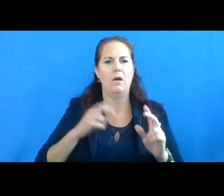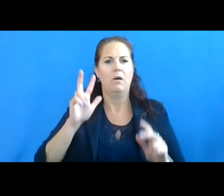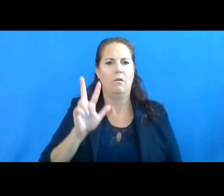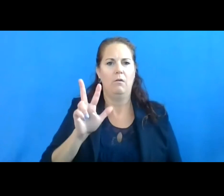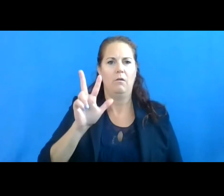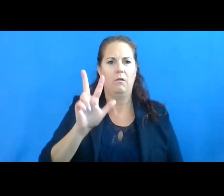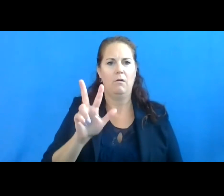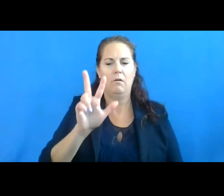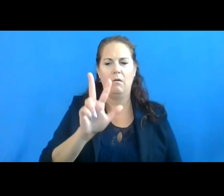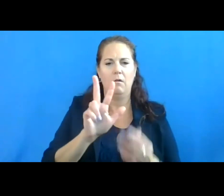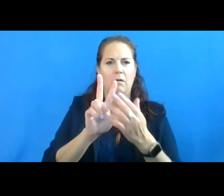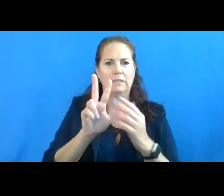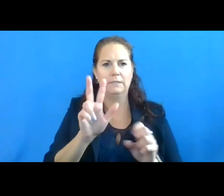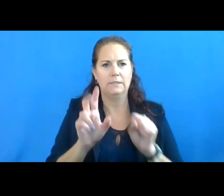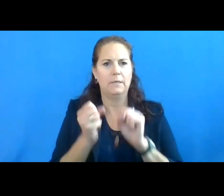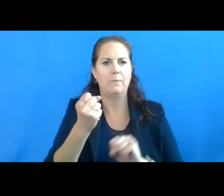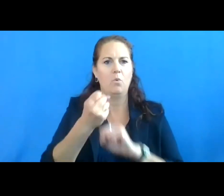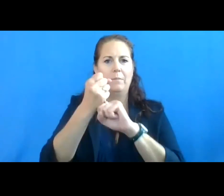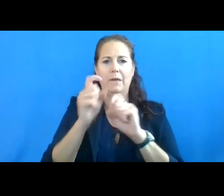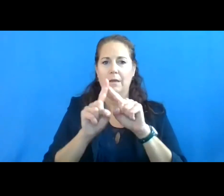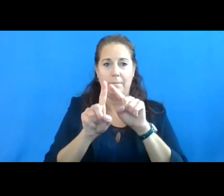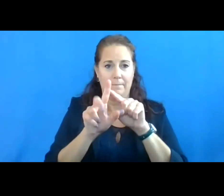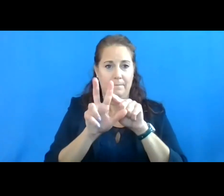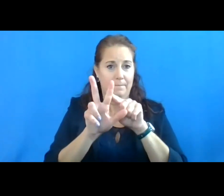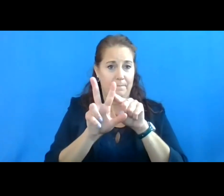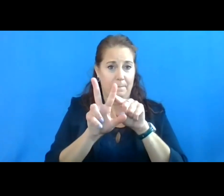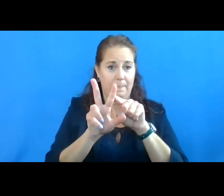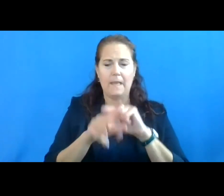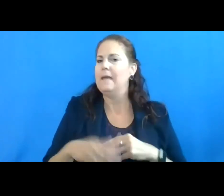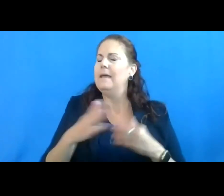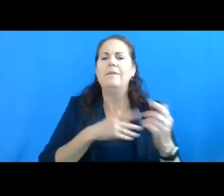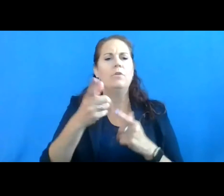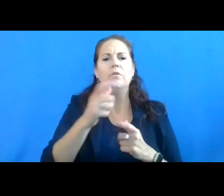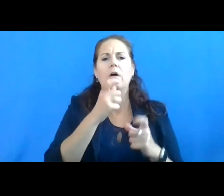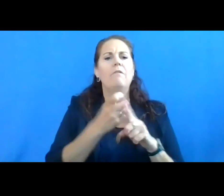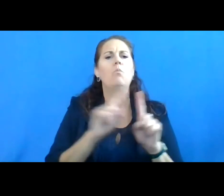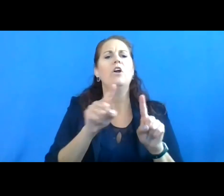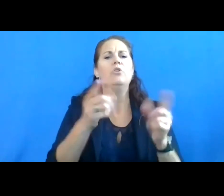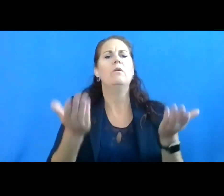And they said even though this isn't where you're from, we’re Sm'álgyax speaking people